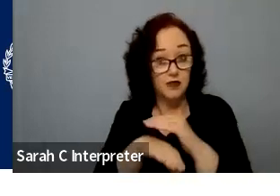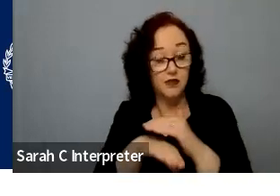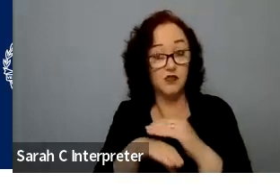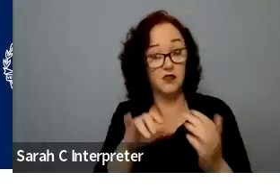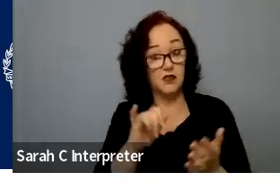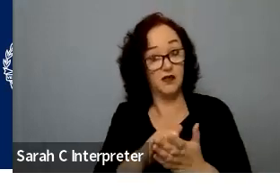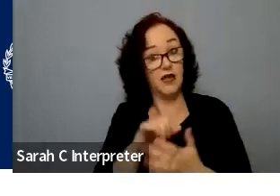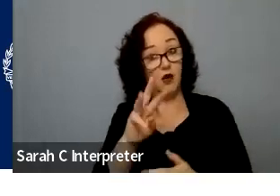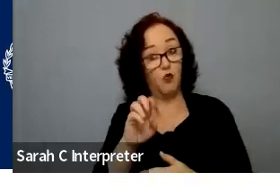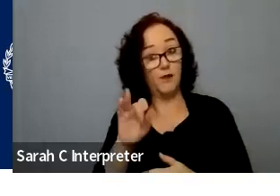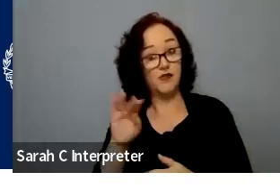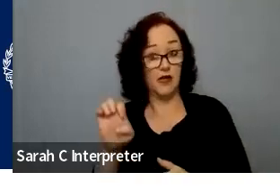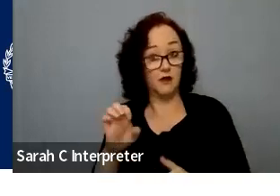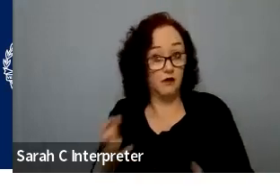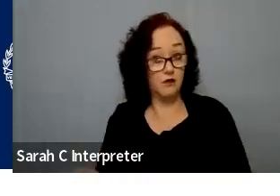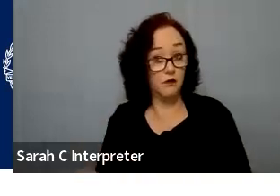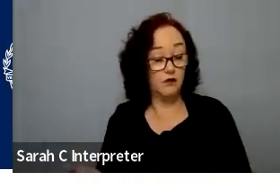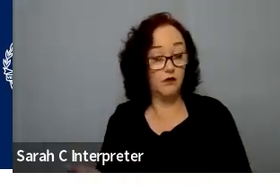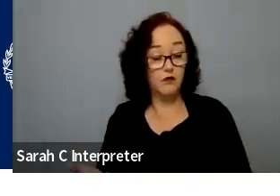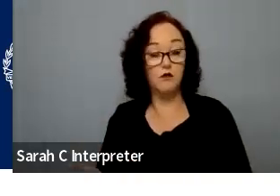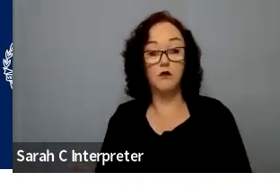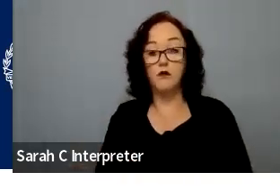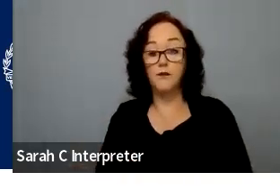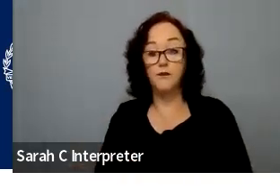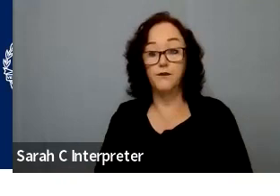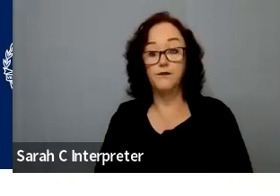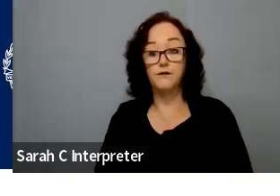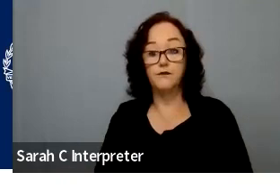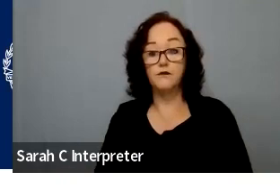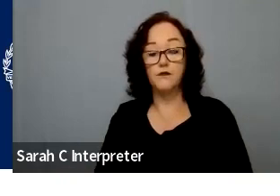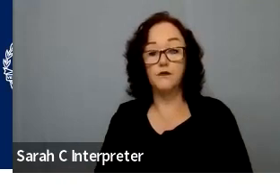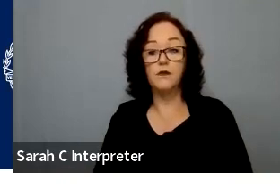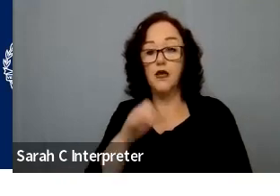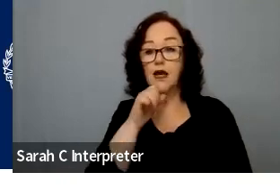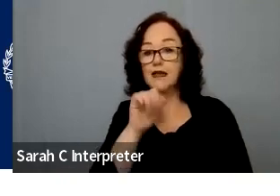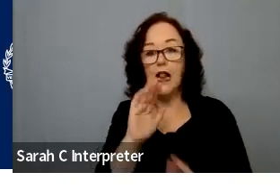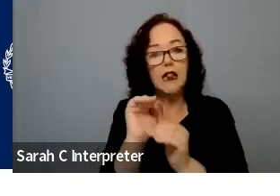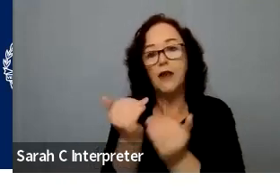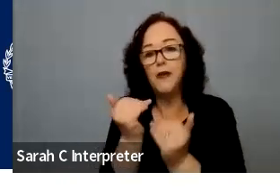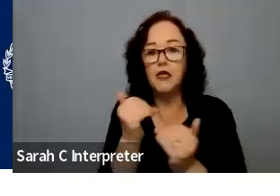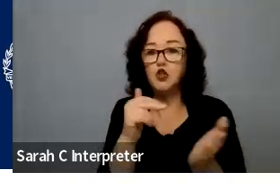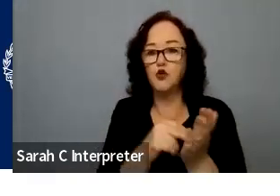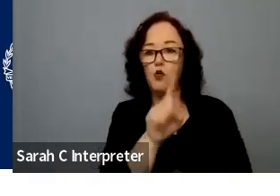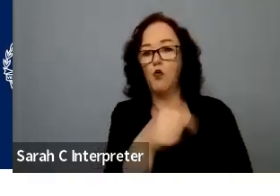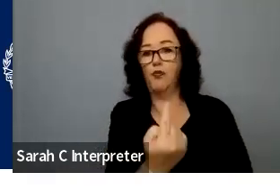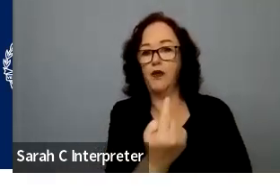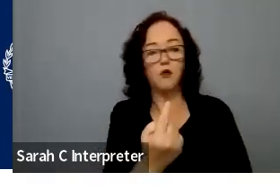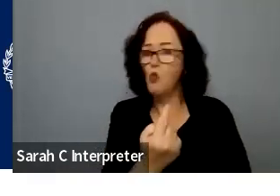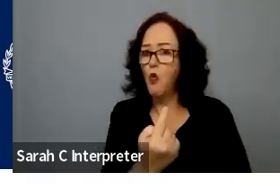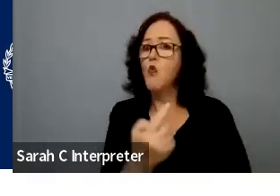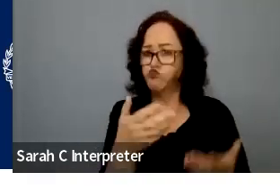the past, and you know so this is so, it's not just limited, you know, to nursing and you know,